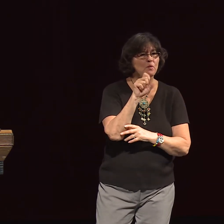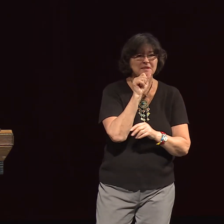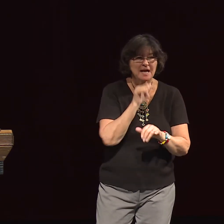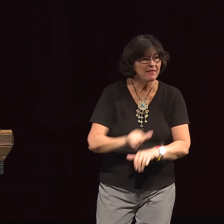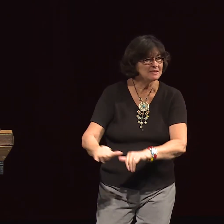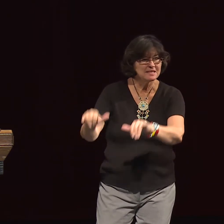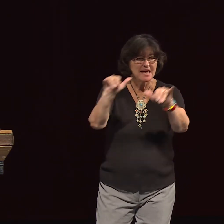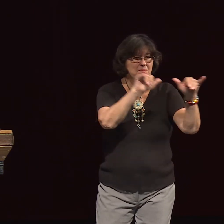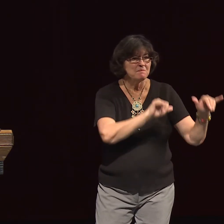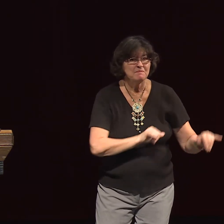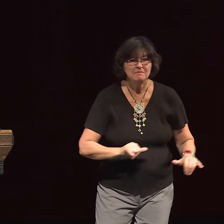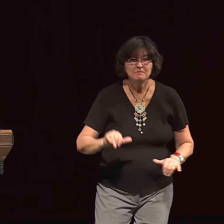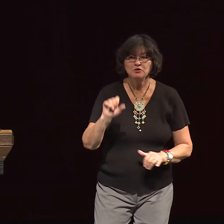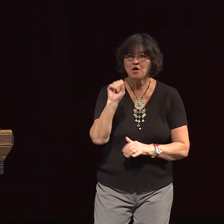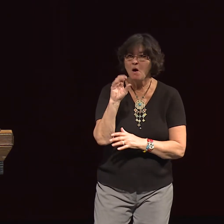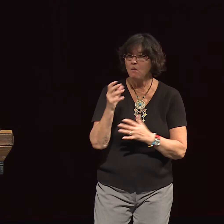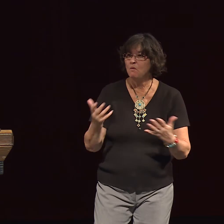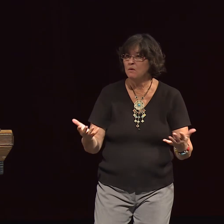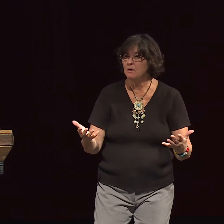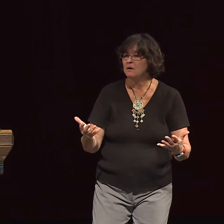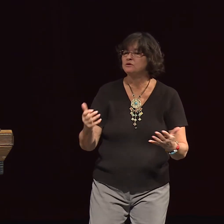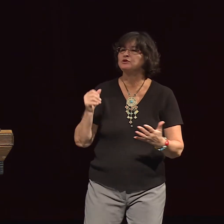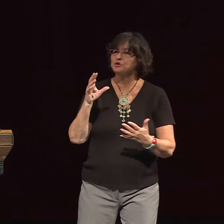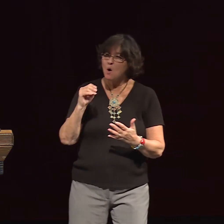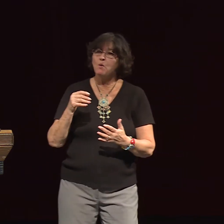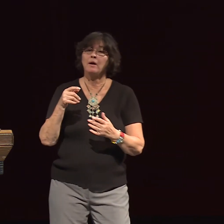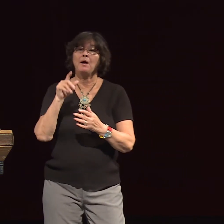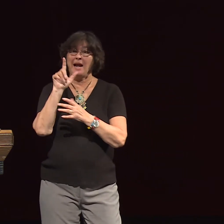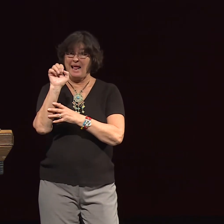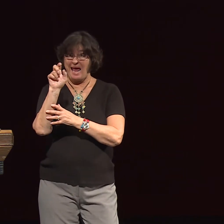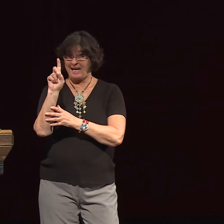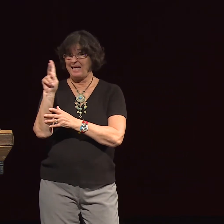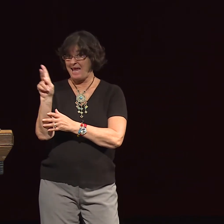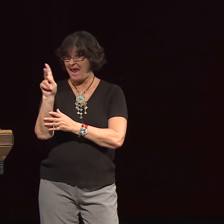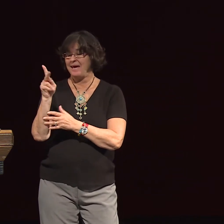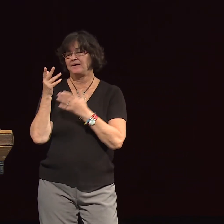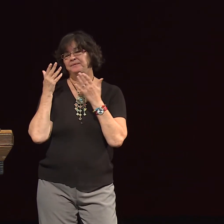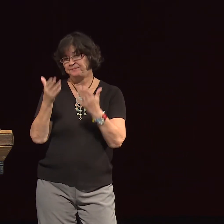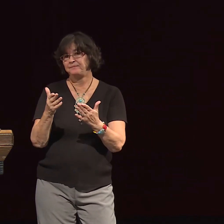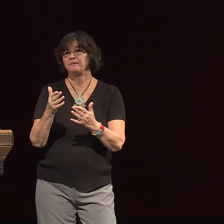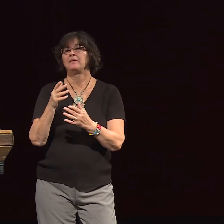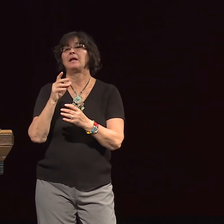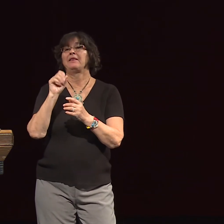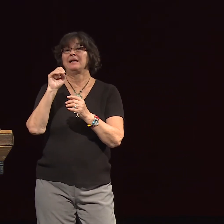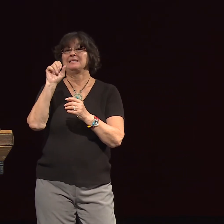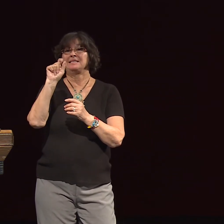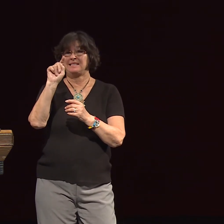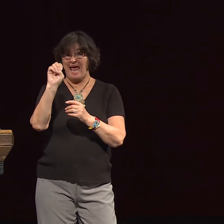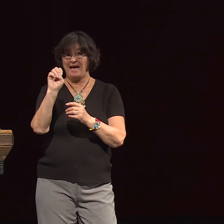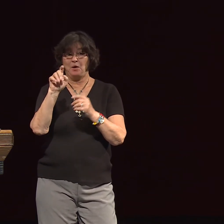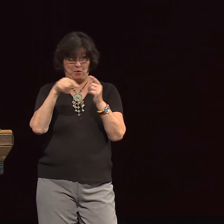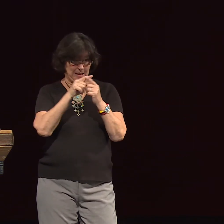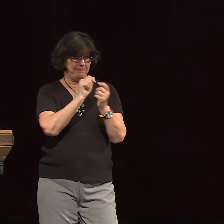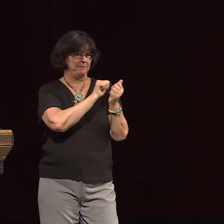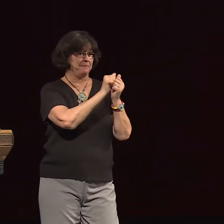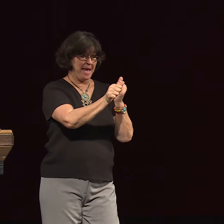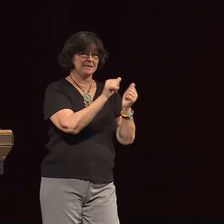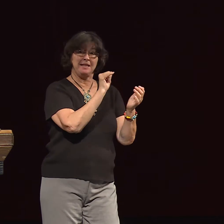There are different assessment tools used all over the United States, um, but LEAD-K would like to ensure